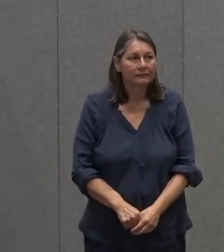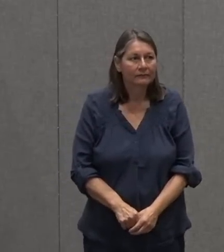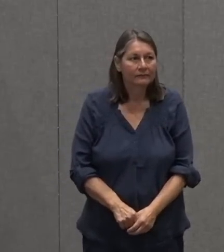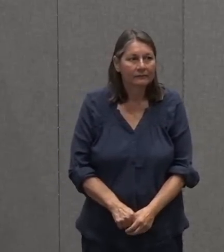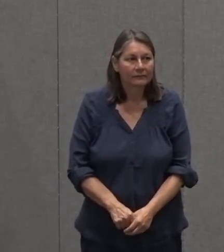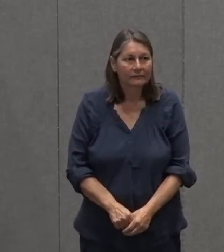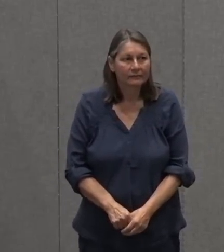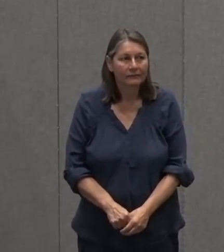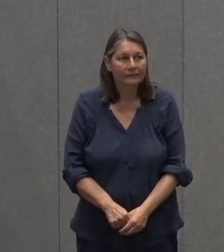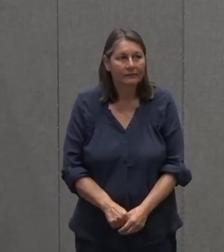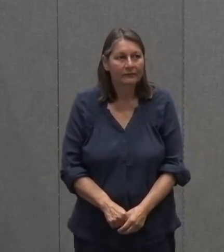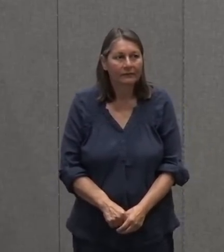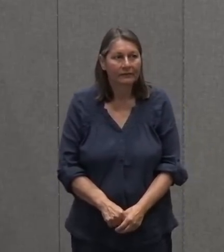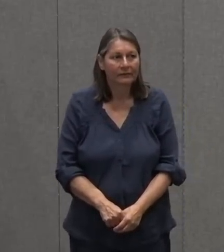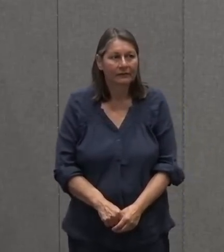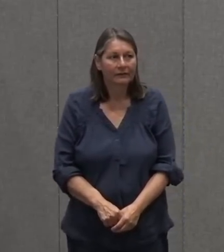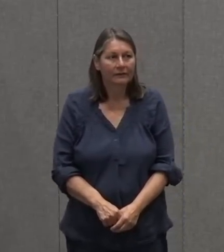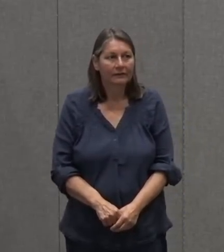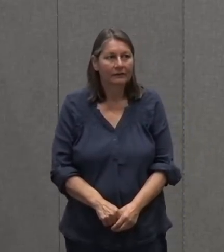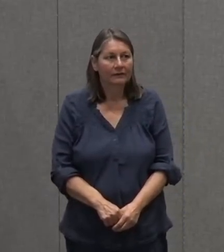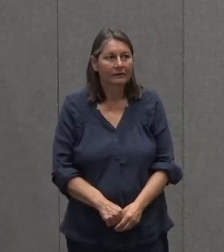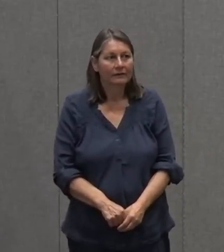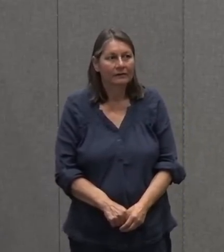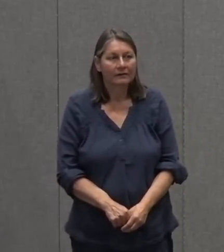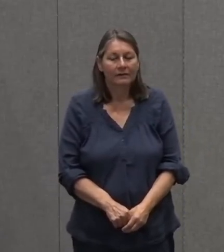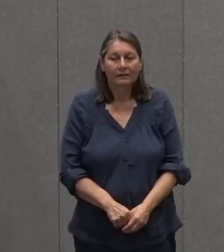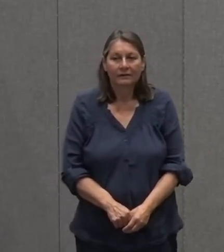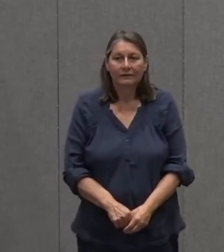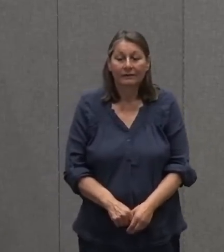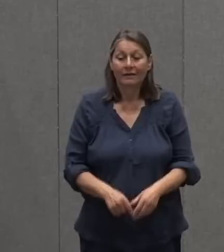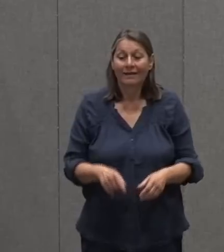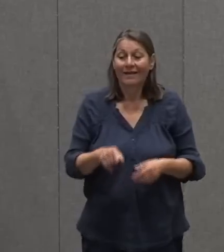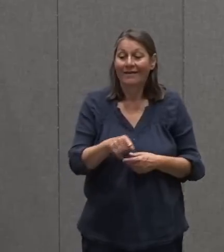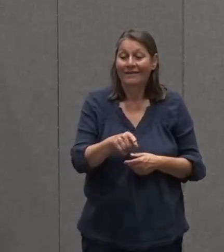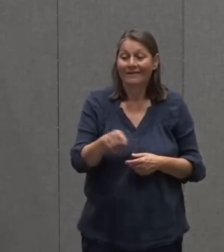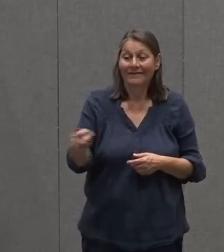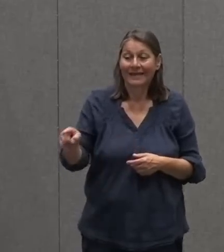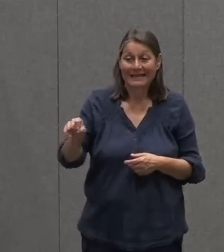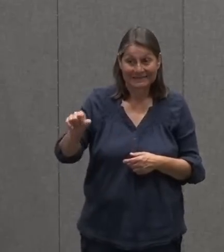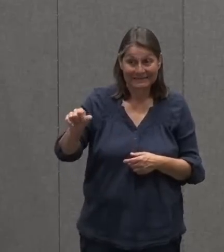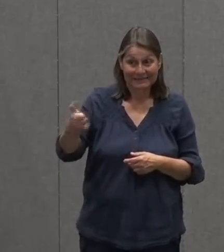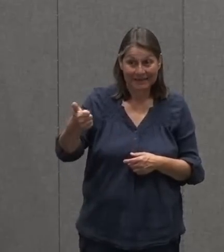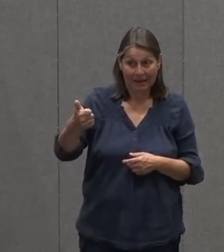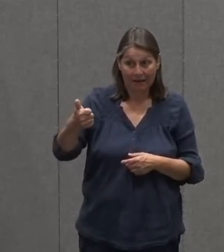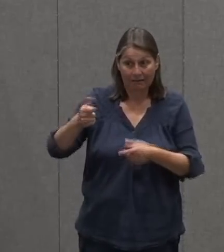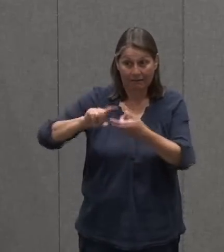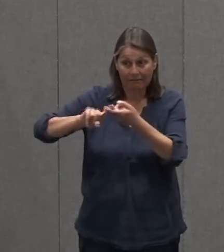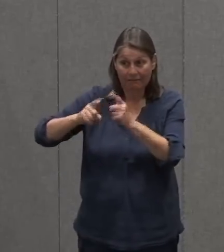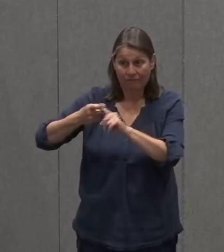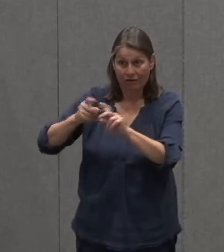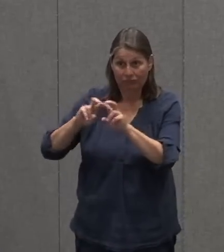and I'm gonna ask you some more questions. There were 10 friends reading books.